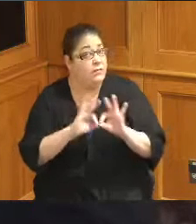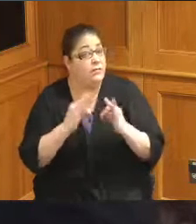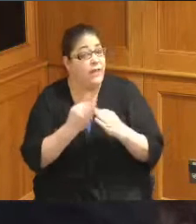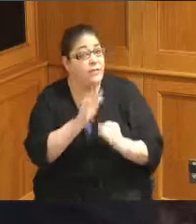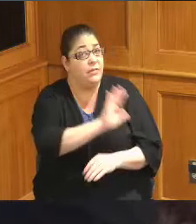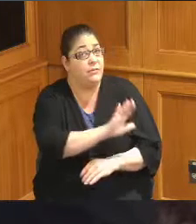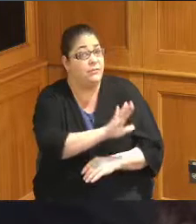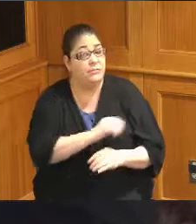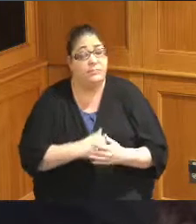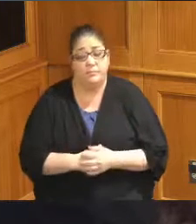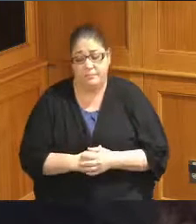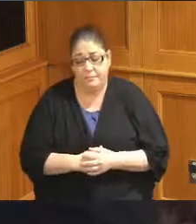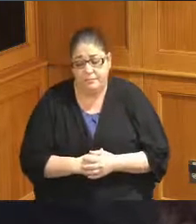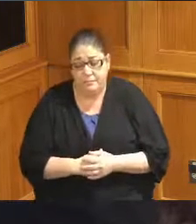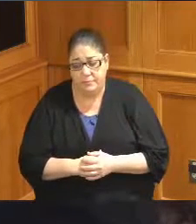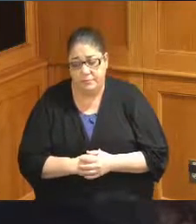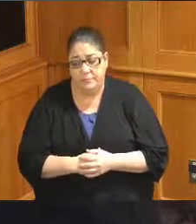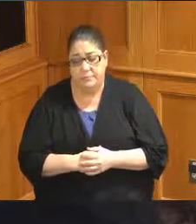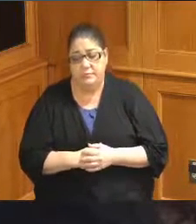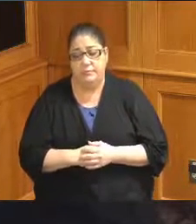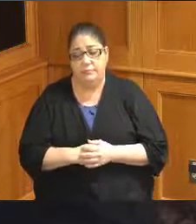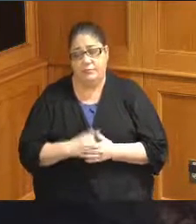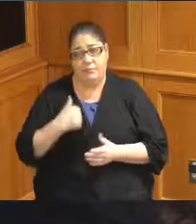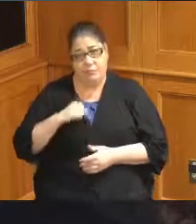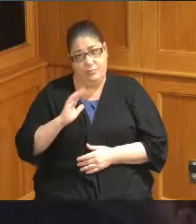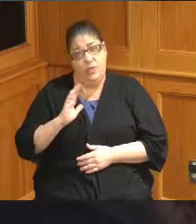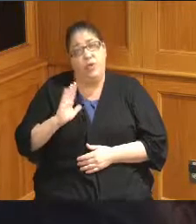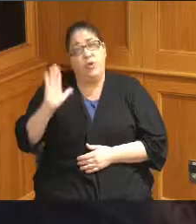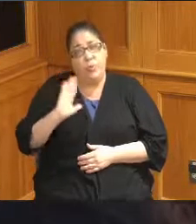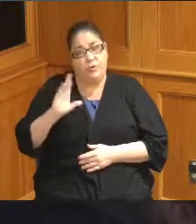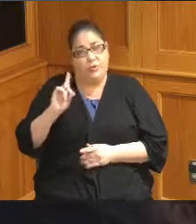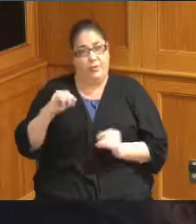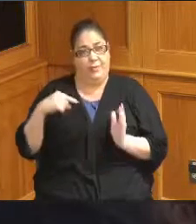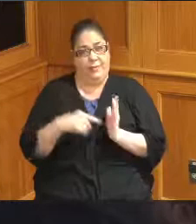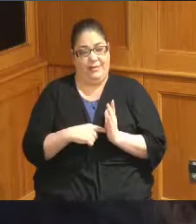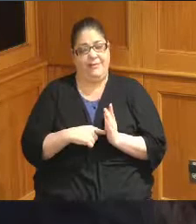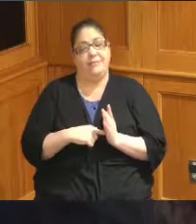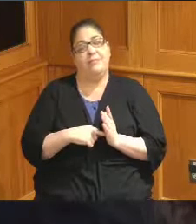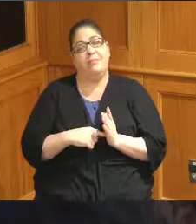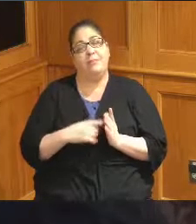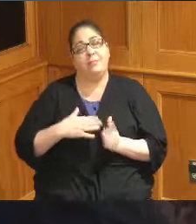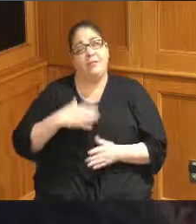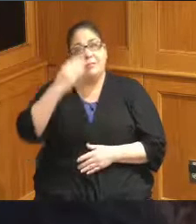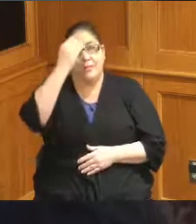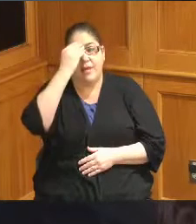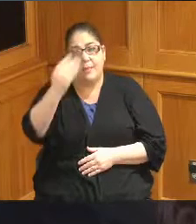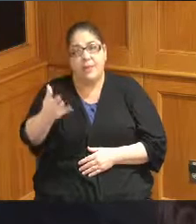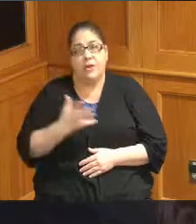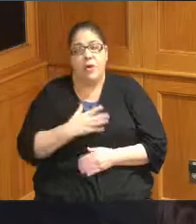we can start doing what we used to do and let me know as far as Independent Living Services